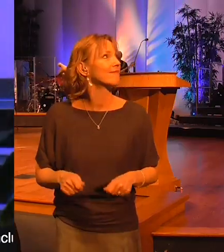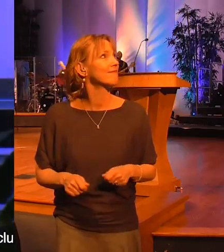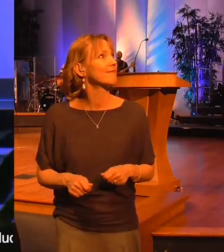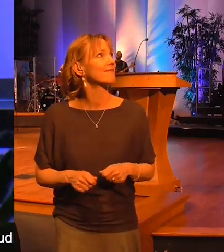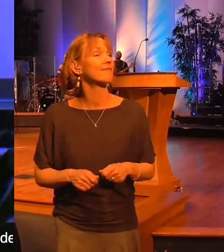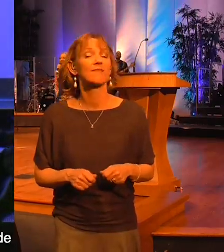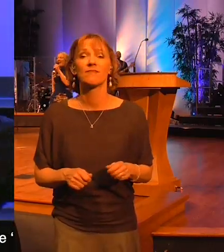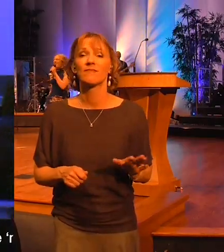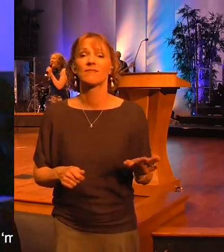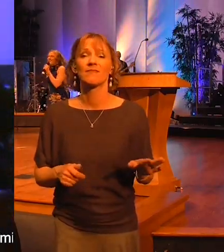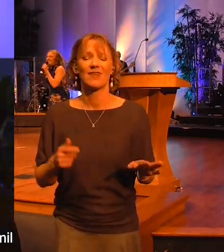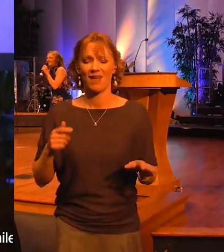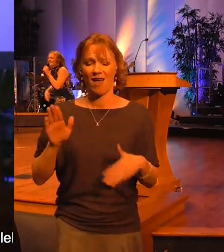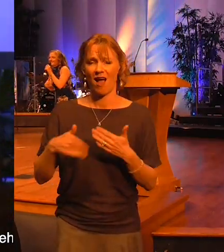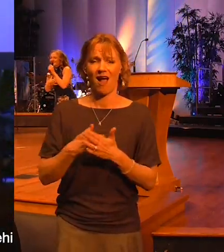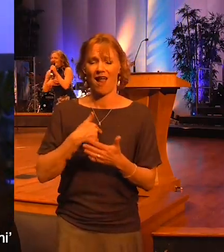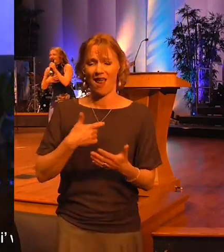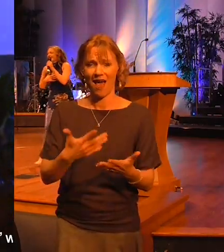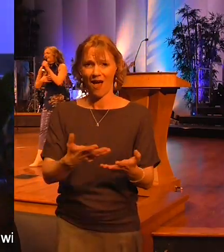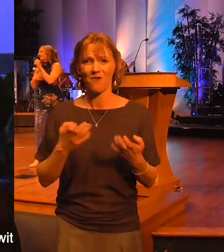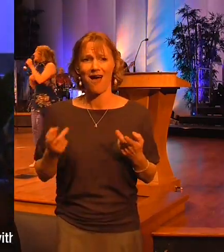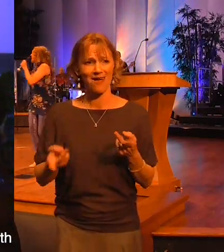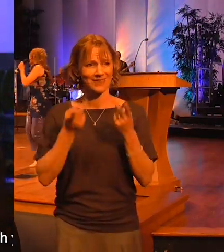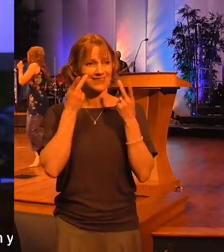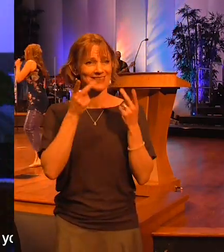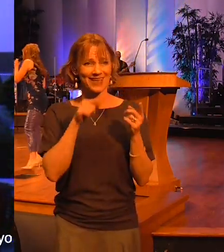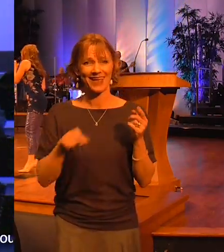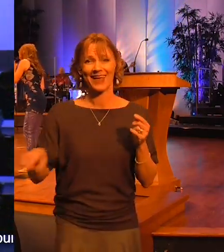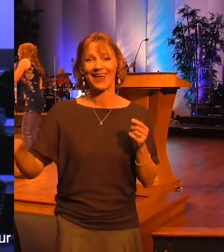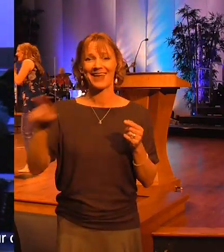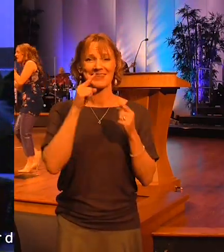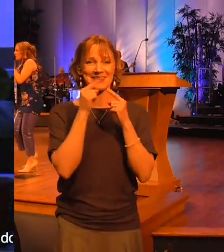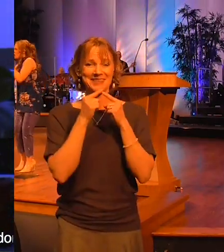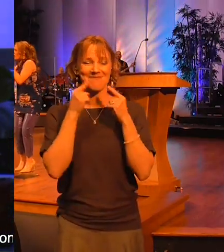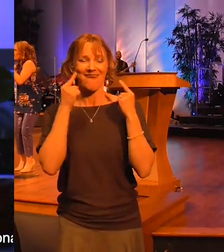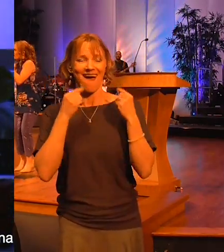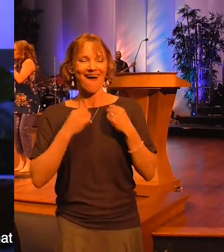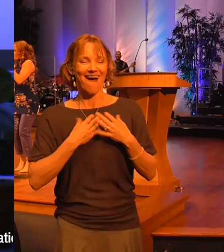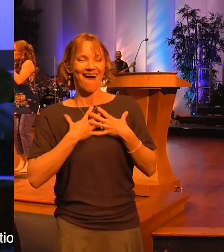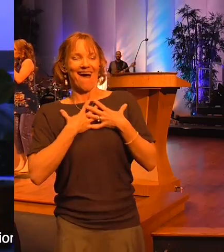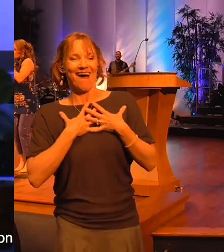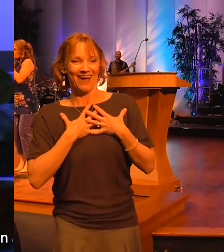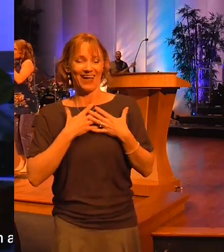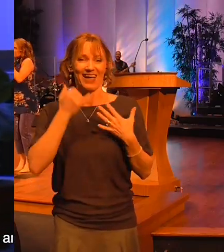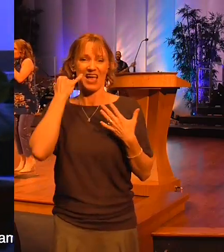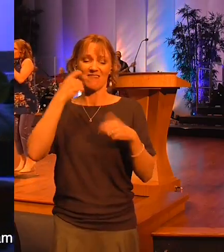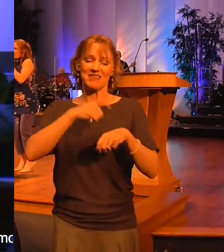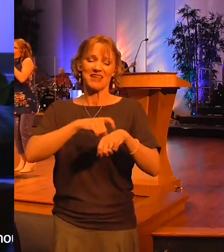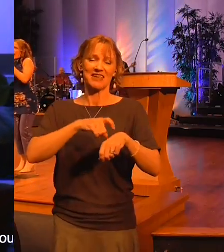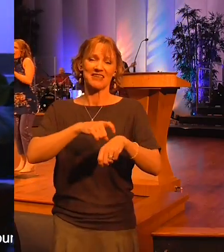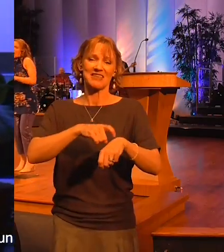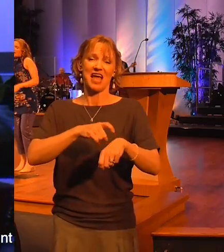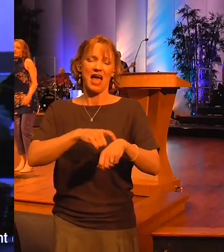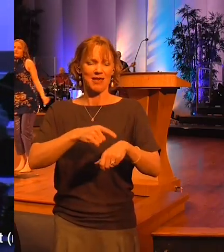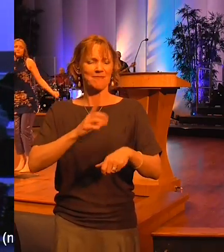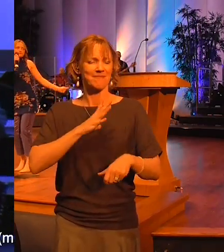all I want is to see your smile never take you away